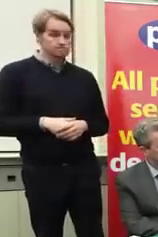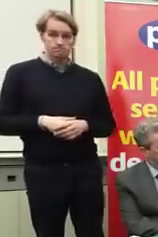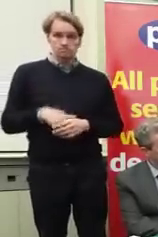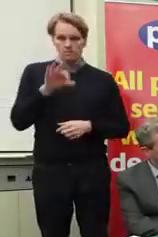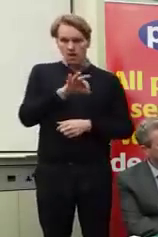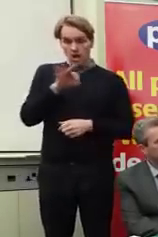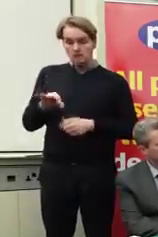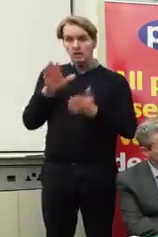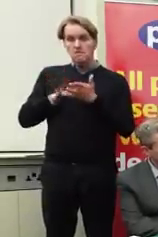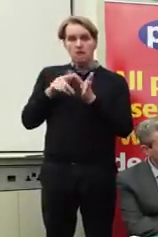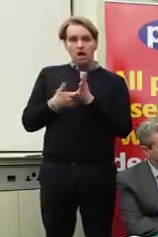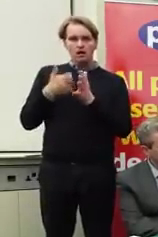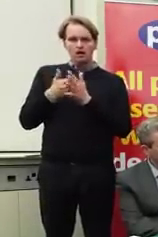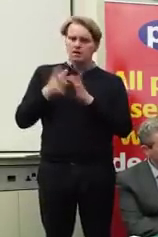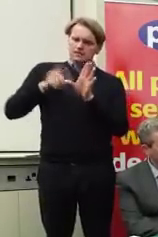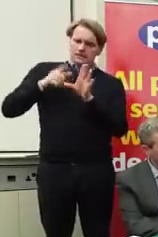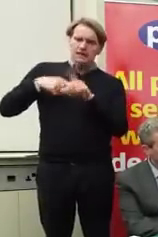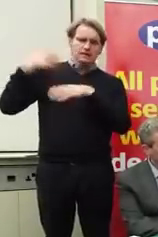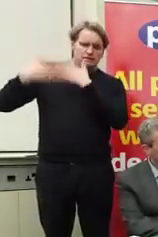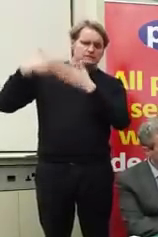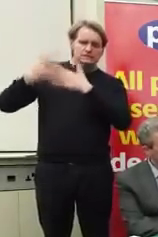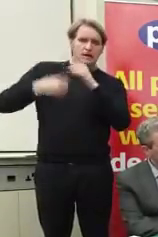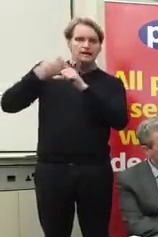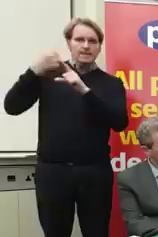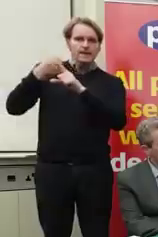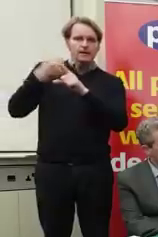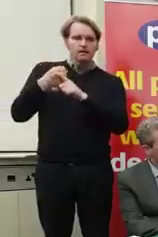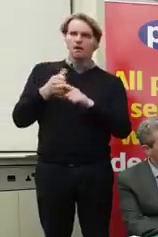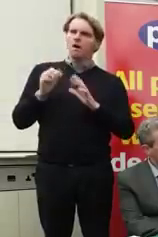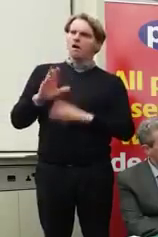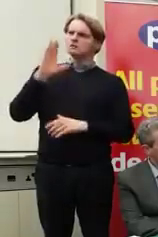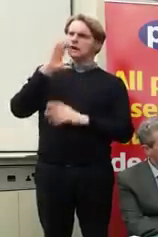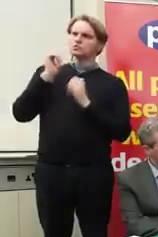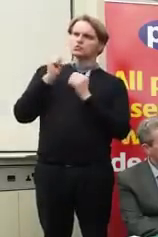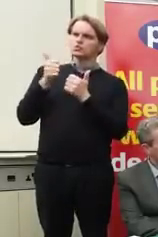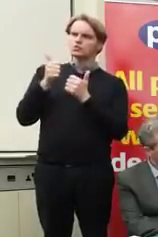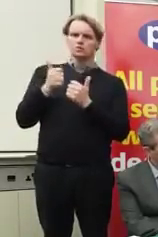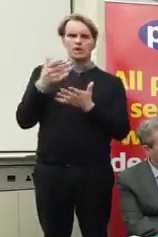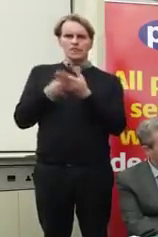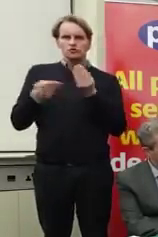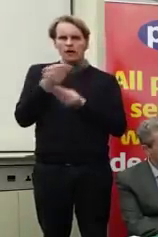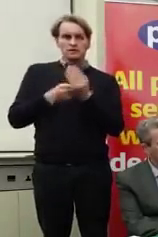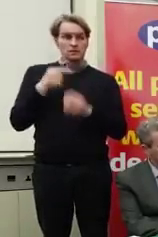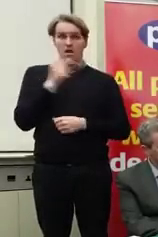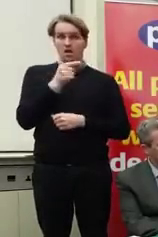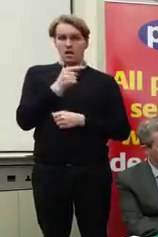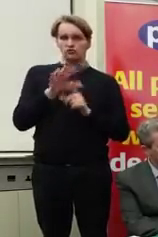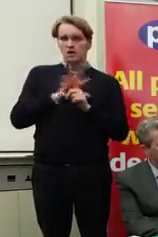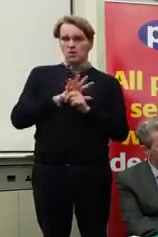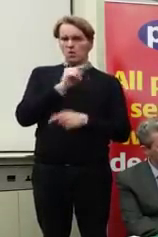of campaigning on those issues it's really refreshing to hear the Shadow Chancellor talking about the positive things, many of which is PCS policy, that